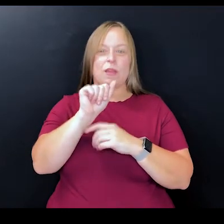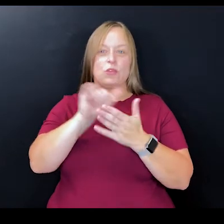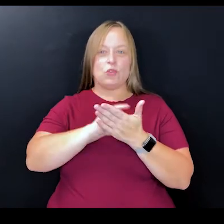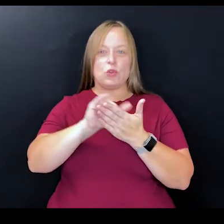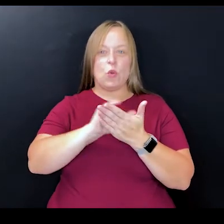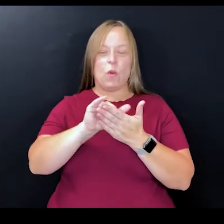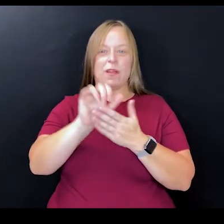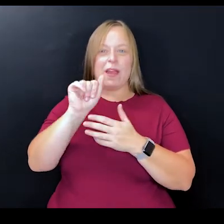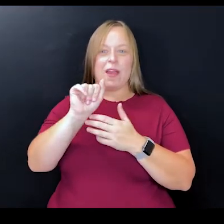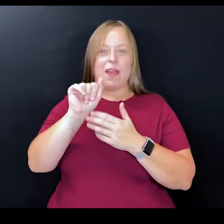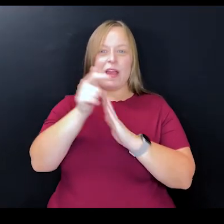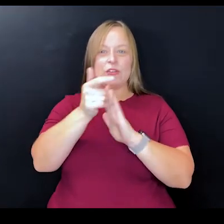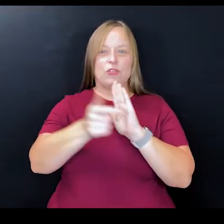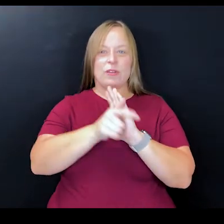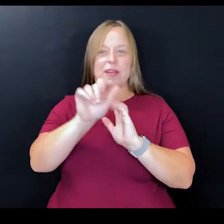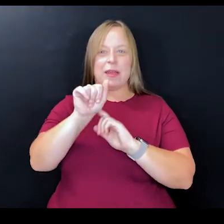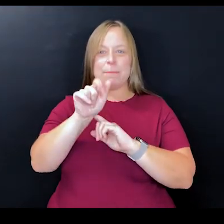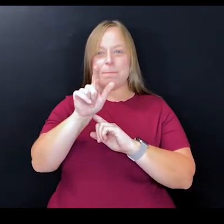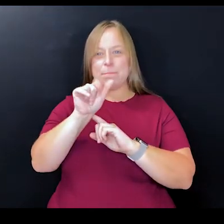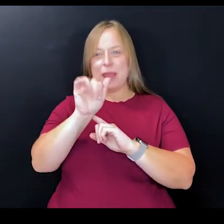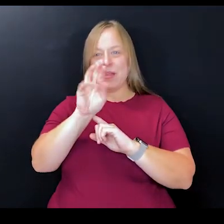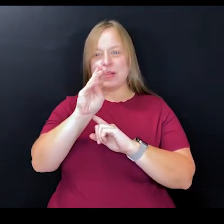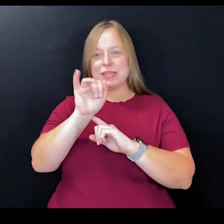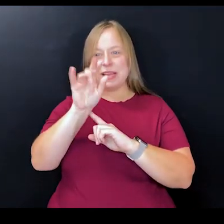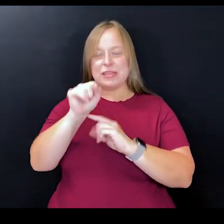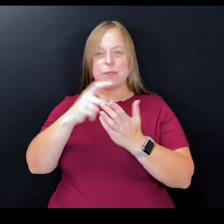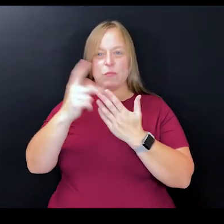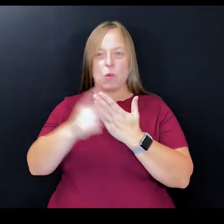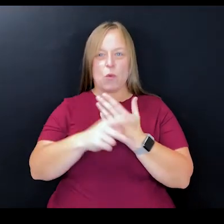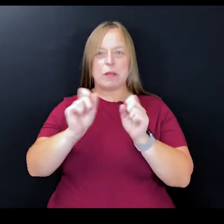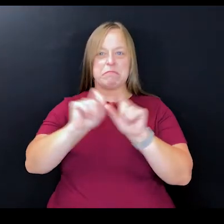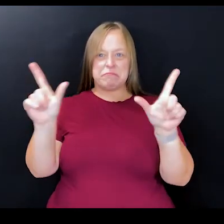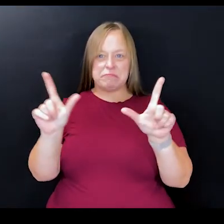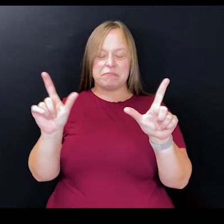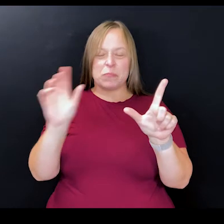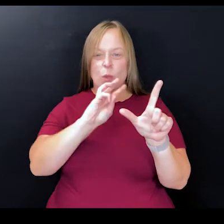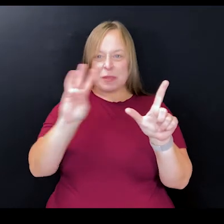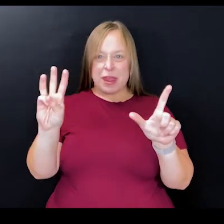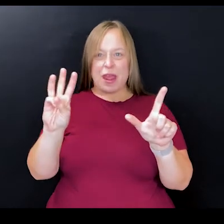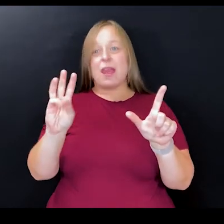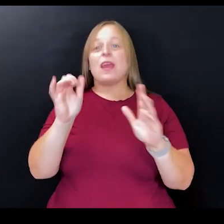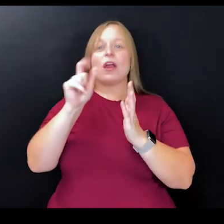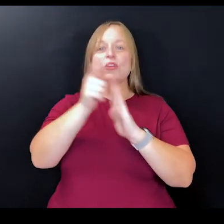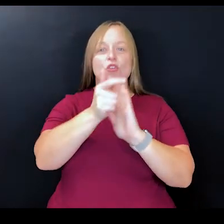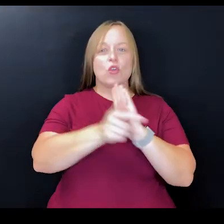New York and Attorney Emeritus Program. On the website, you will see that attorneys can